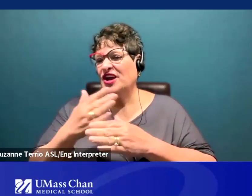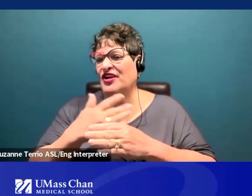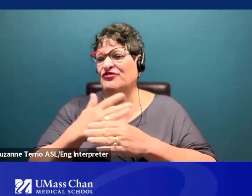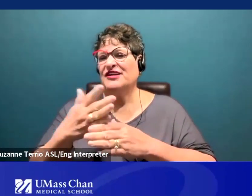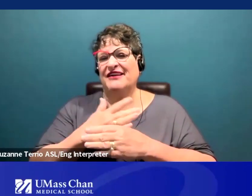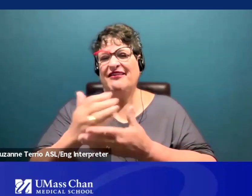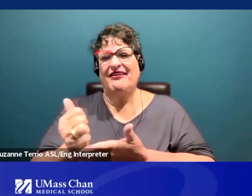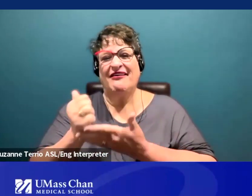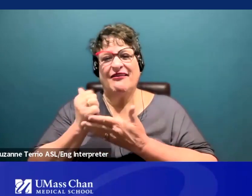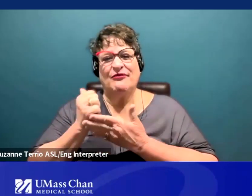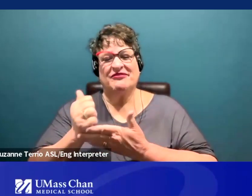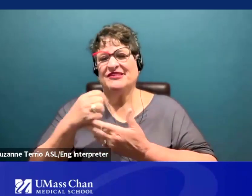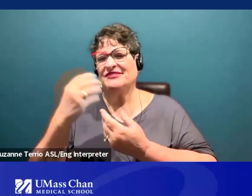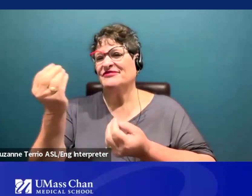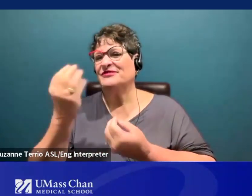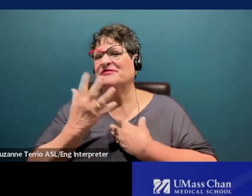Thank you.